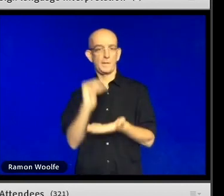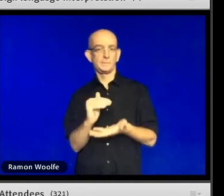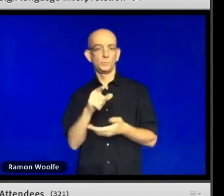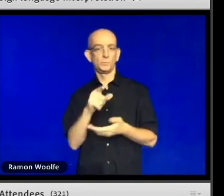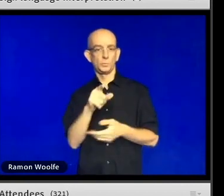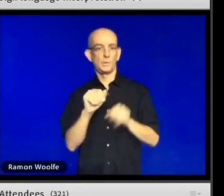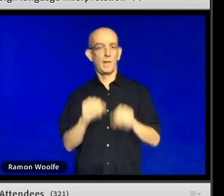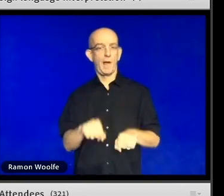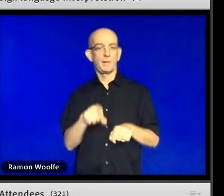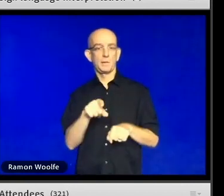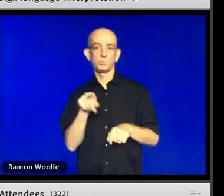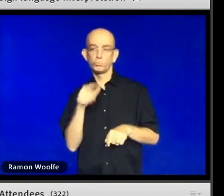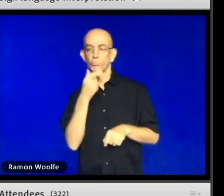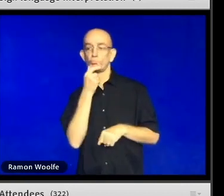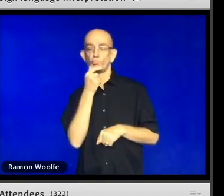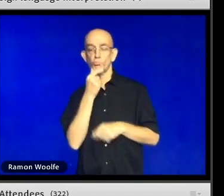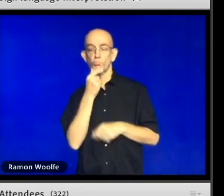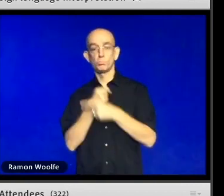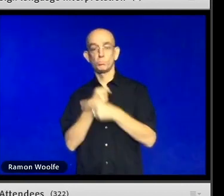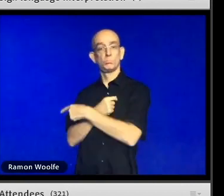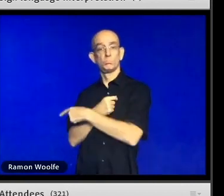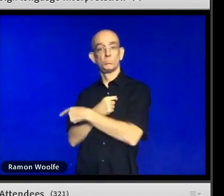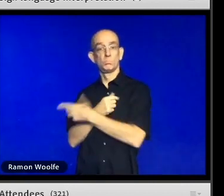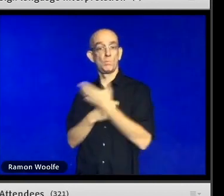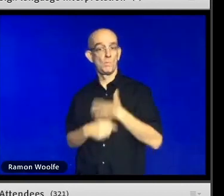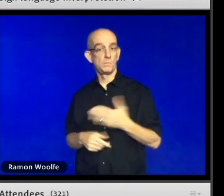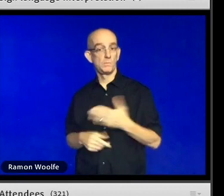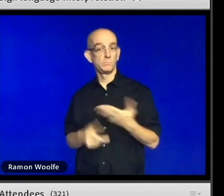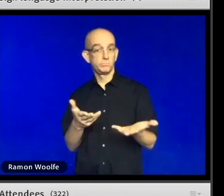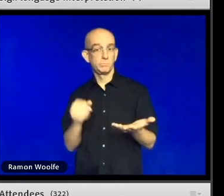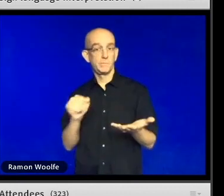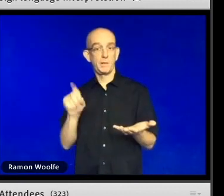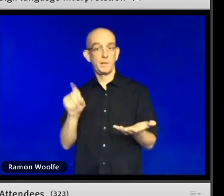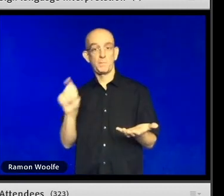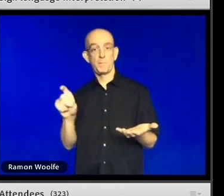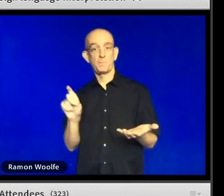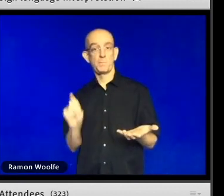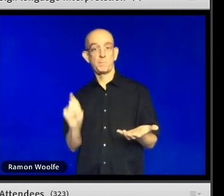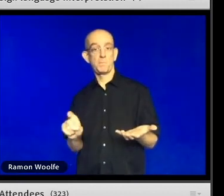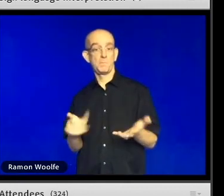and my colleague Jane will be happy to share those links with you again in the chat as